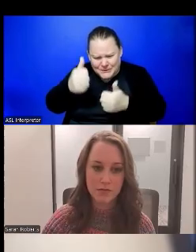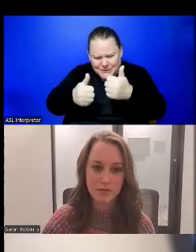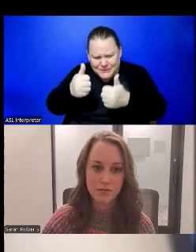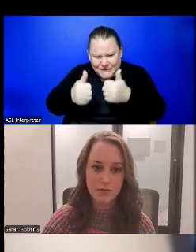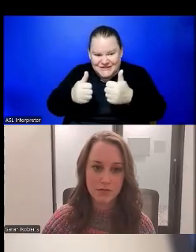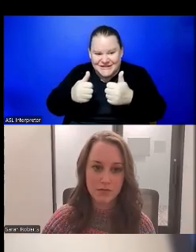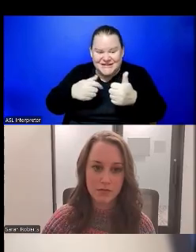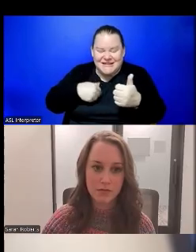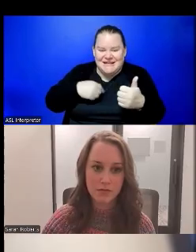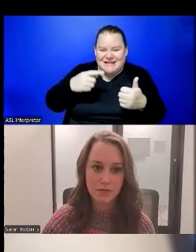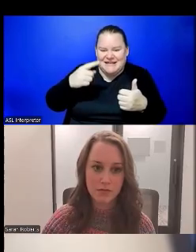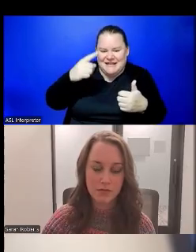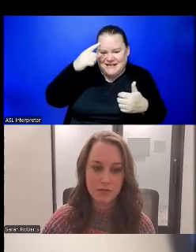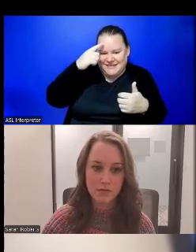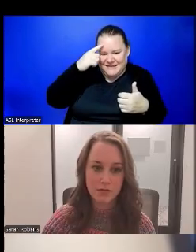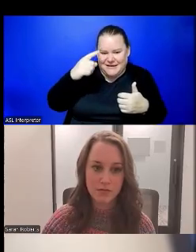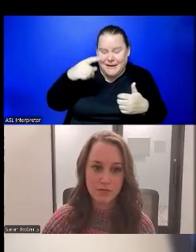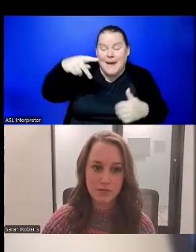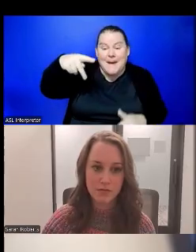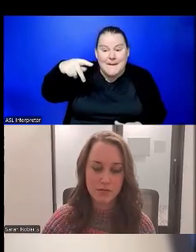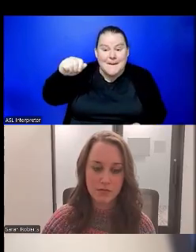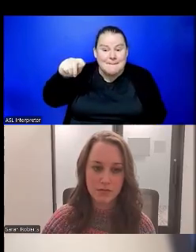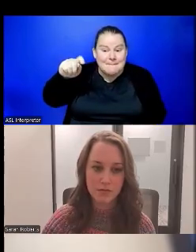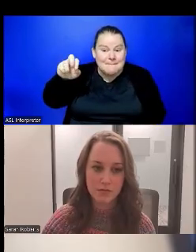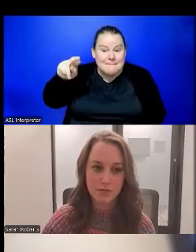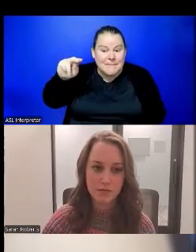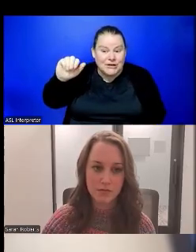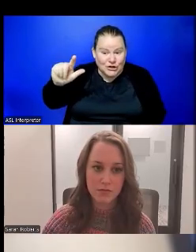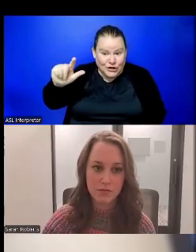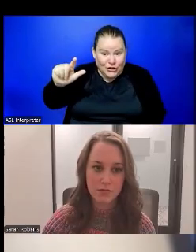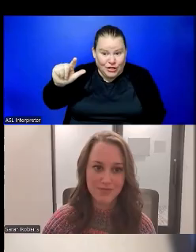think of the paternal chromosomes, the problem in